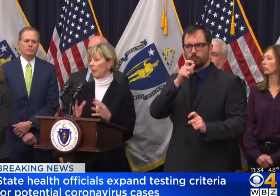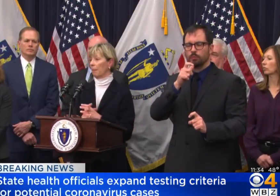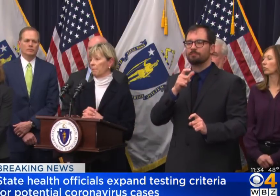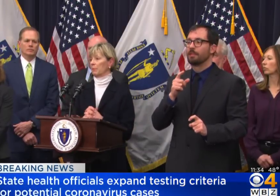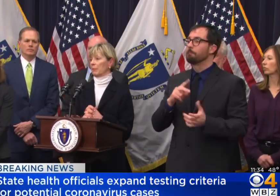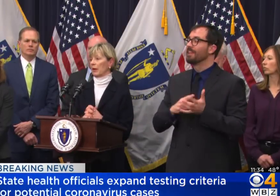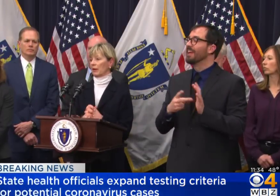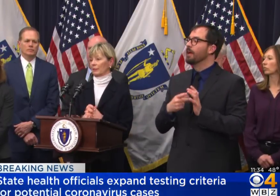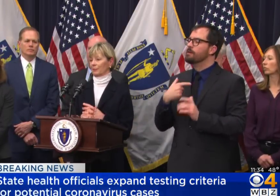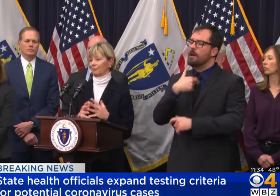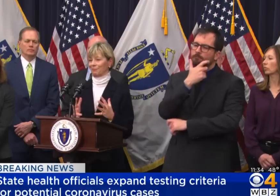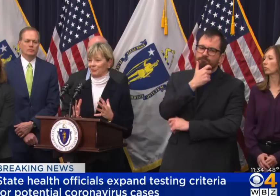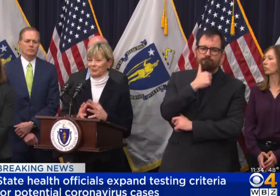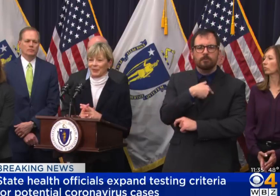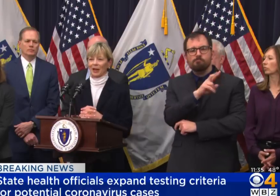WHO GETS IT FIRST.